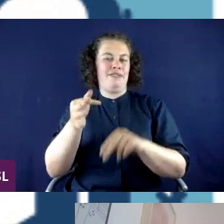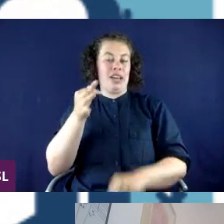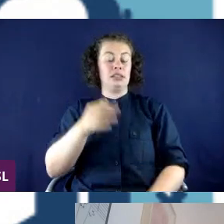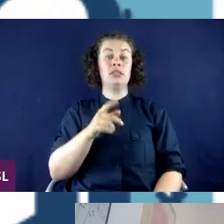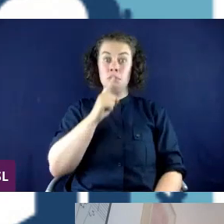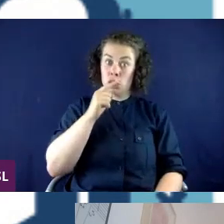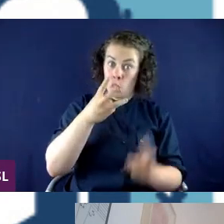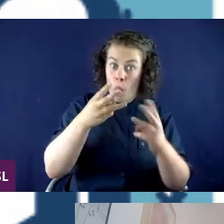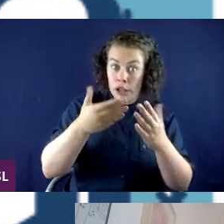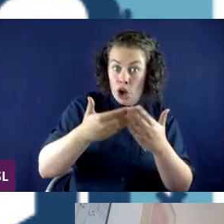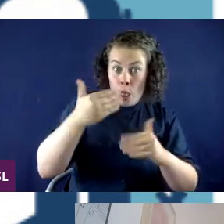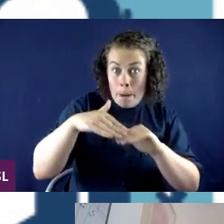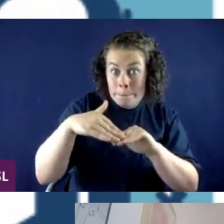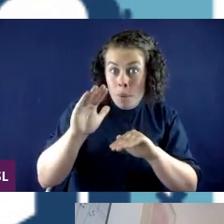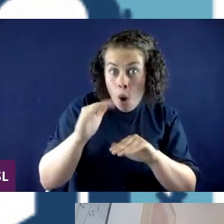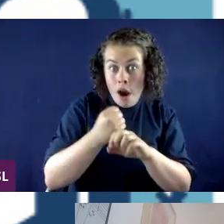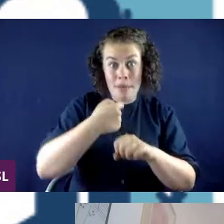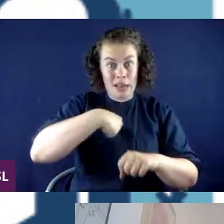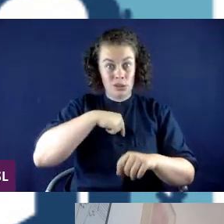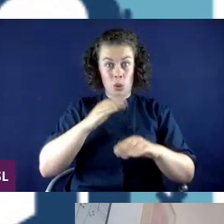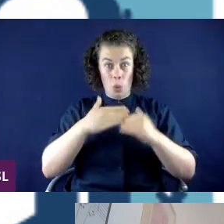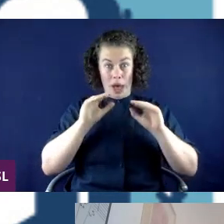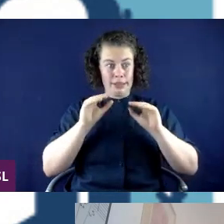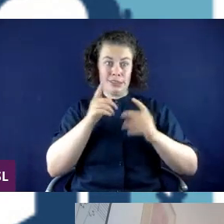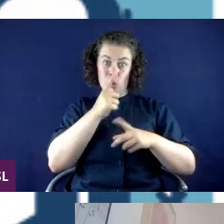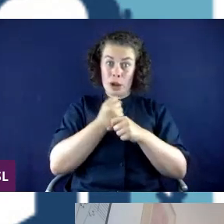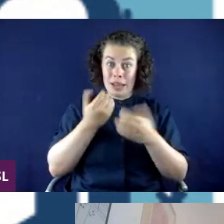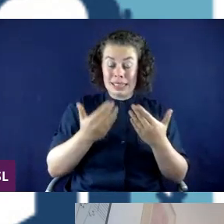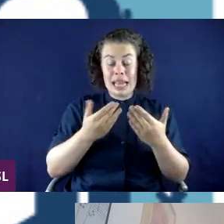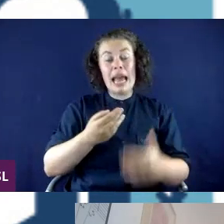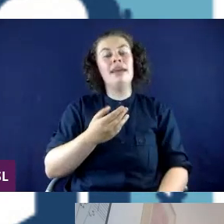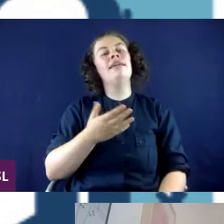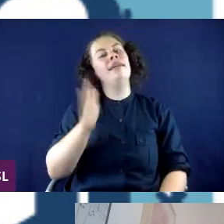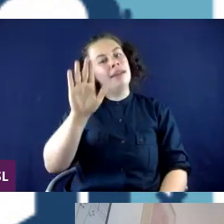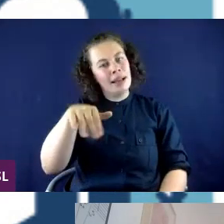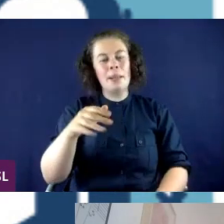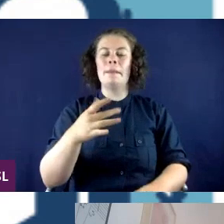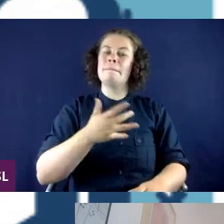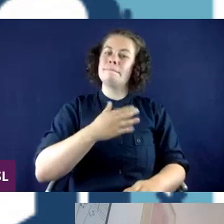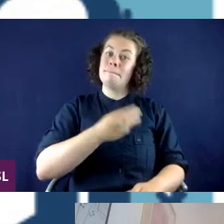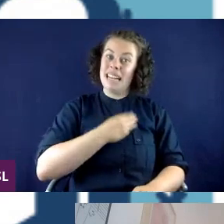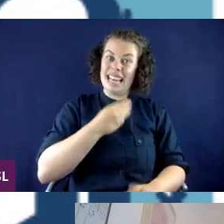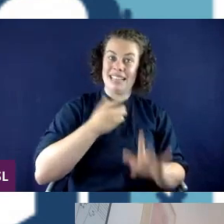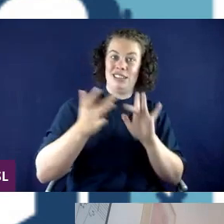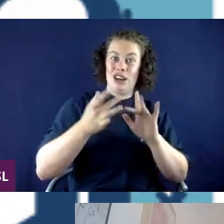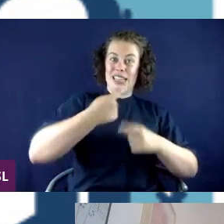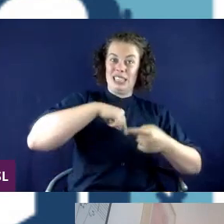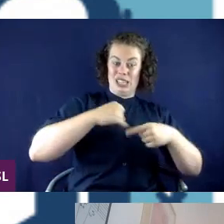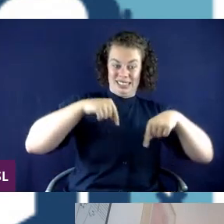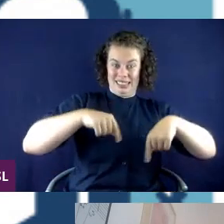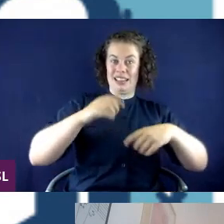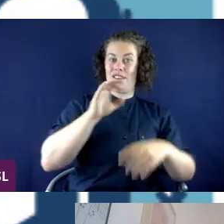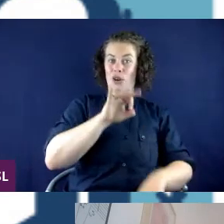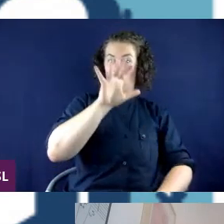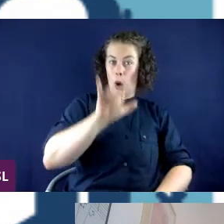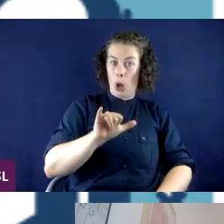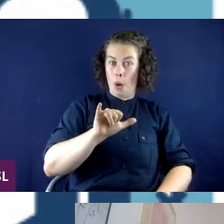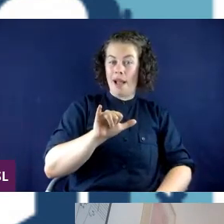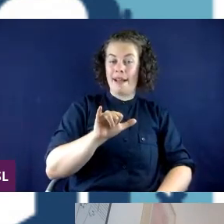webinar. You can find our twitter handles there, and also, if you want to learn even more about the subjects